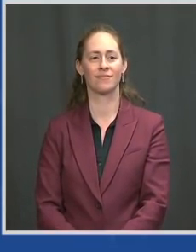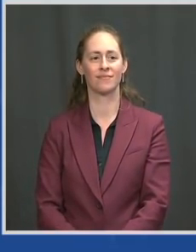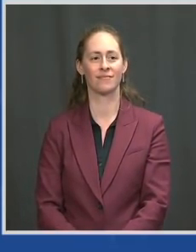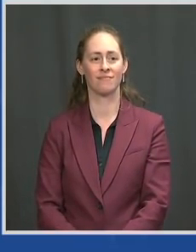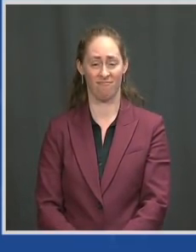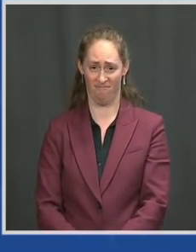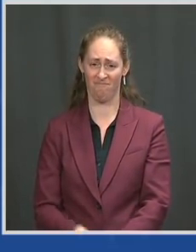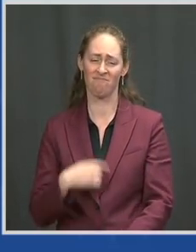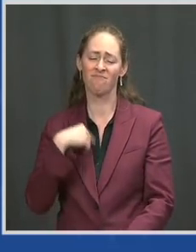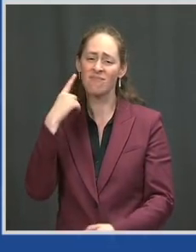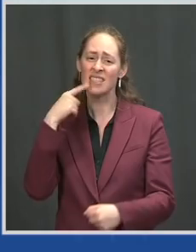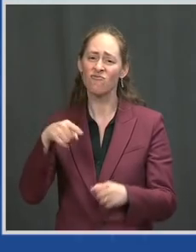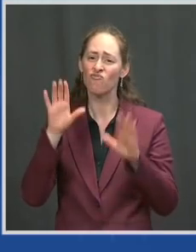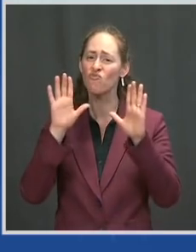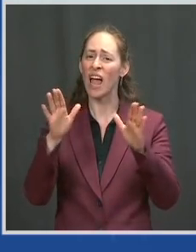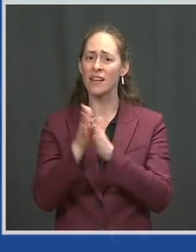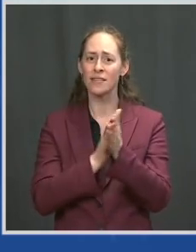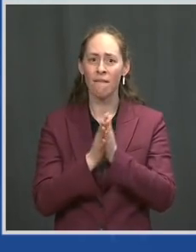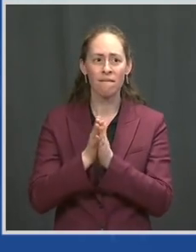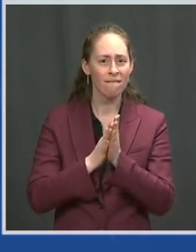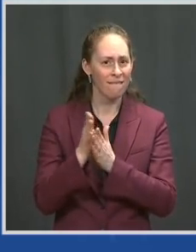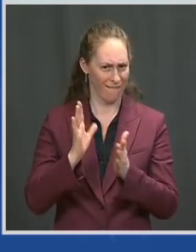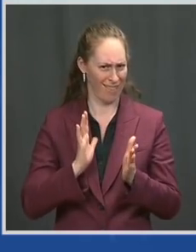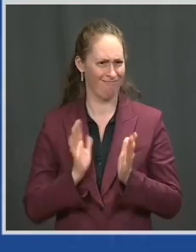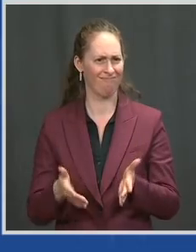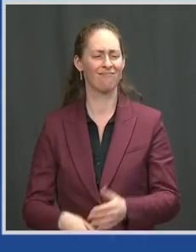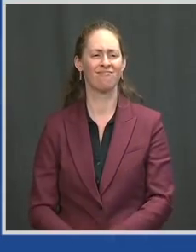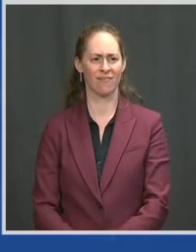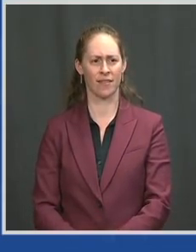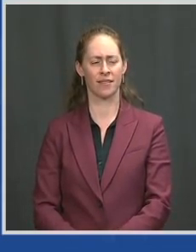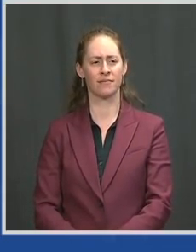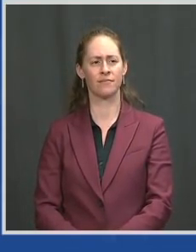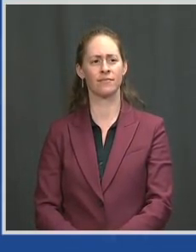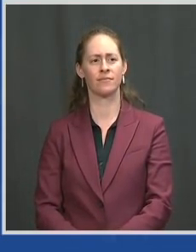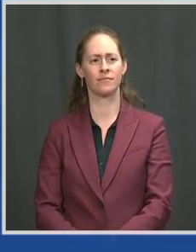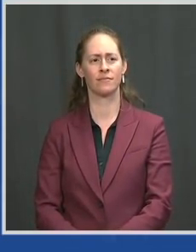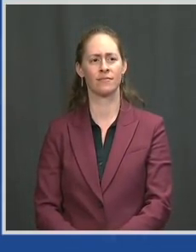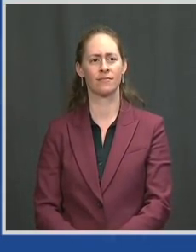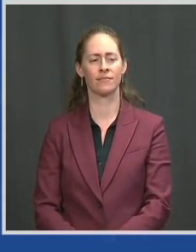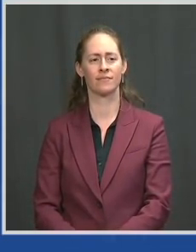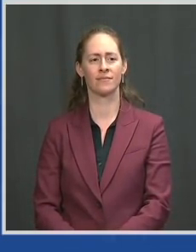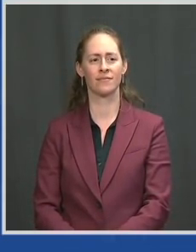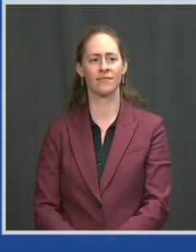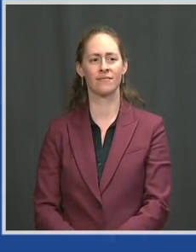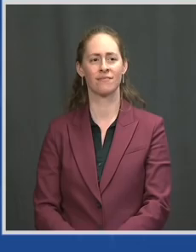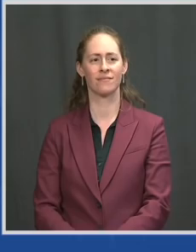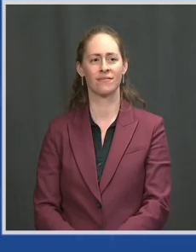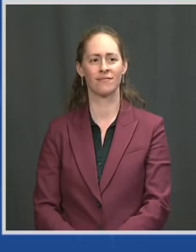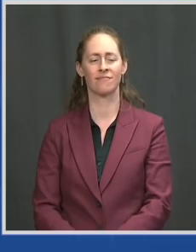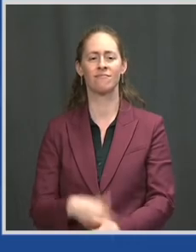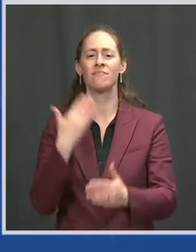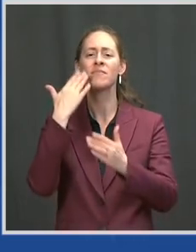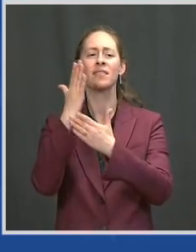I know other states are doing something different. The President: Yeah. Governor Mills: Some are offering shots of booze. New Jersey, Connecticut --